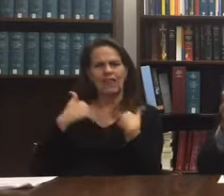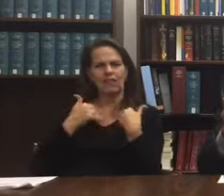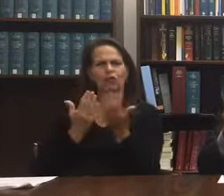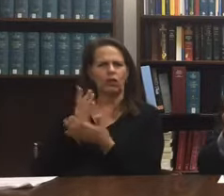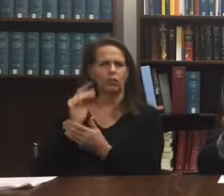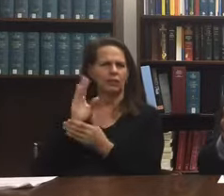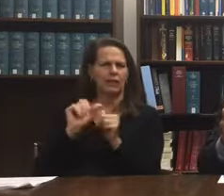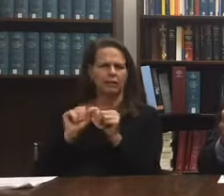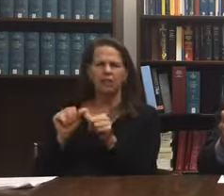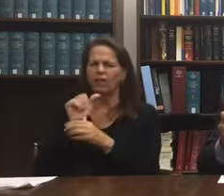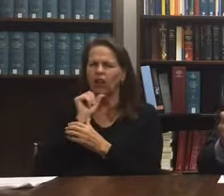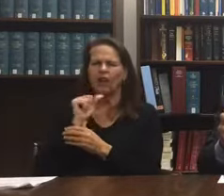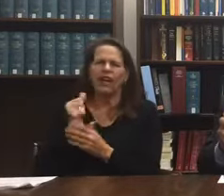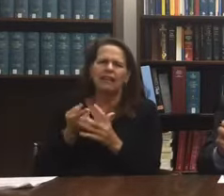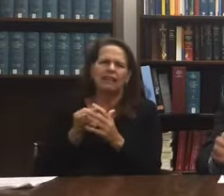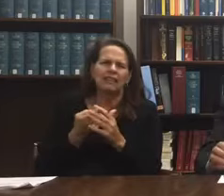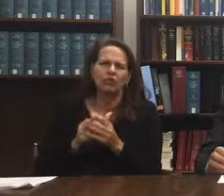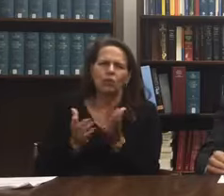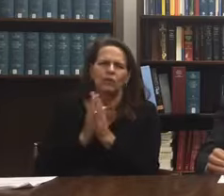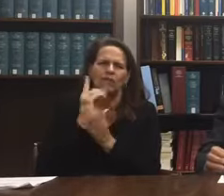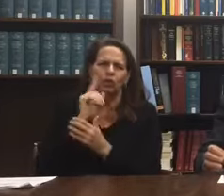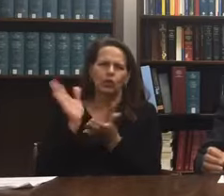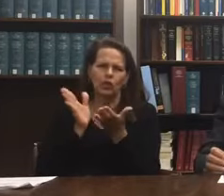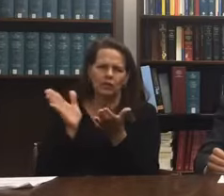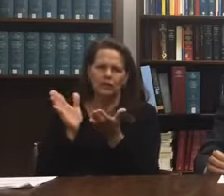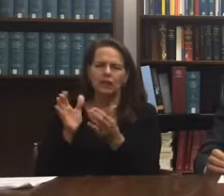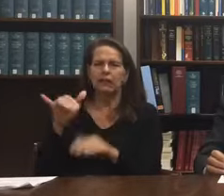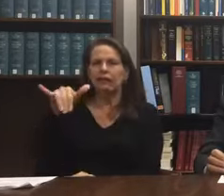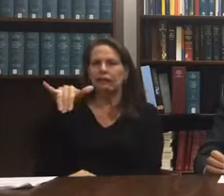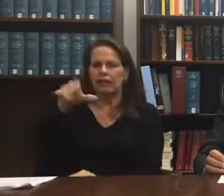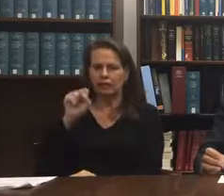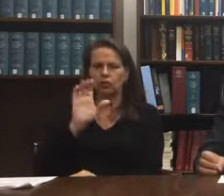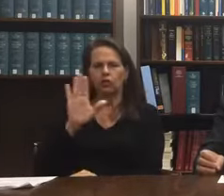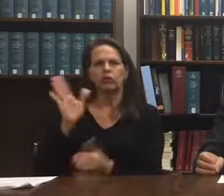initial request for service then yes your services continue until the hearing